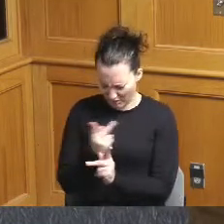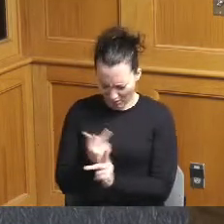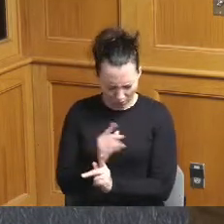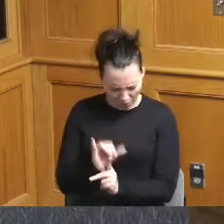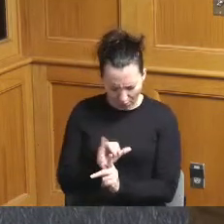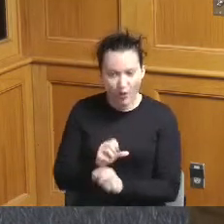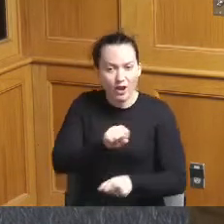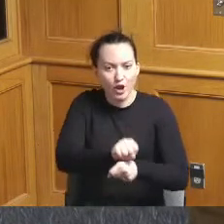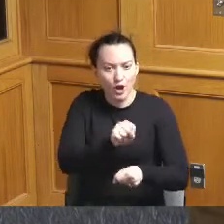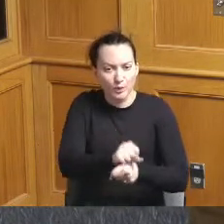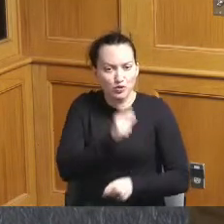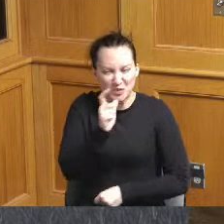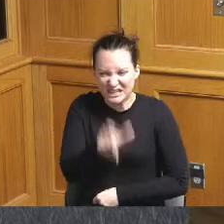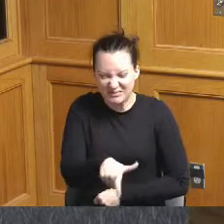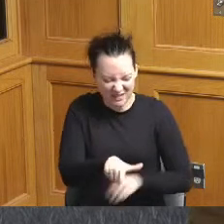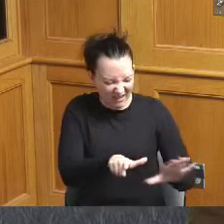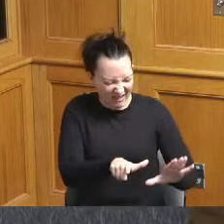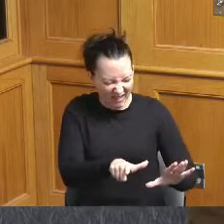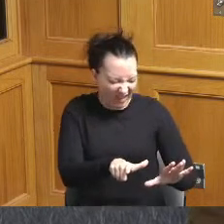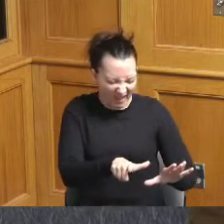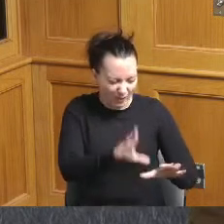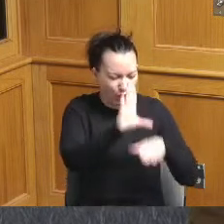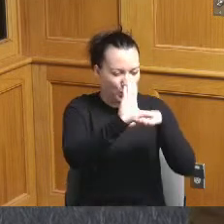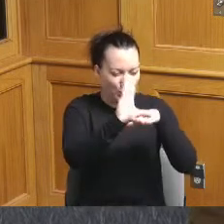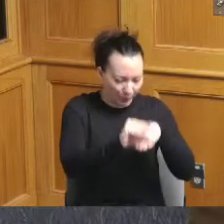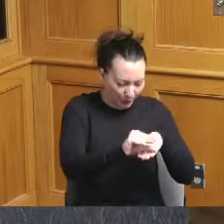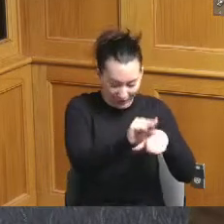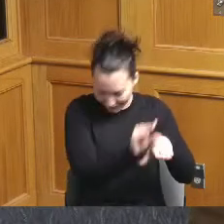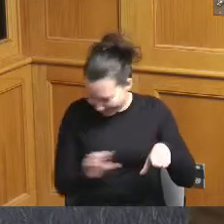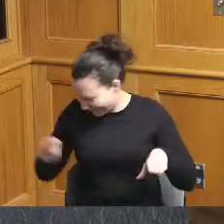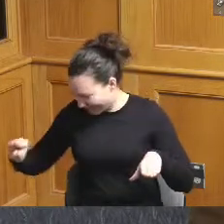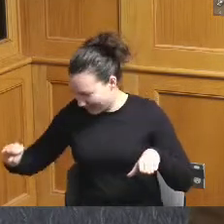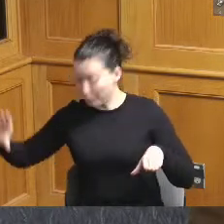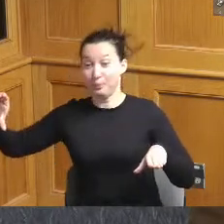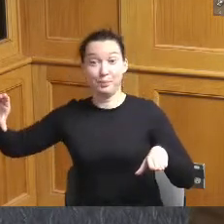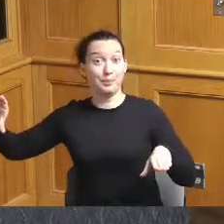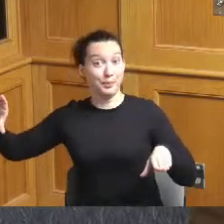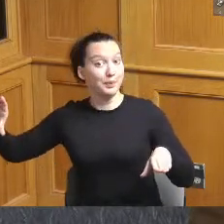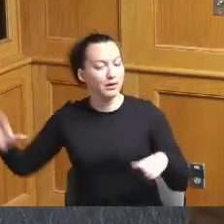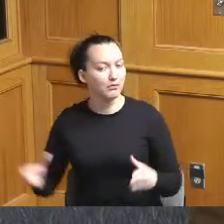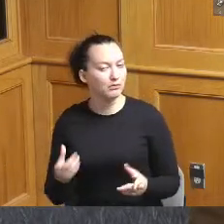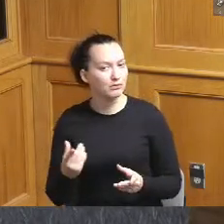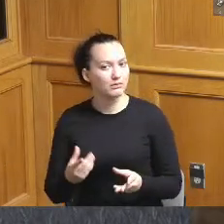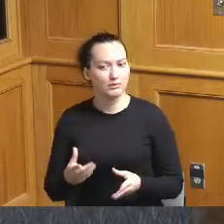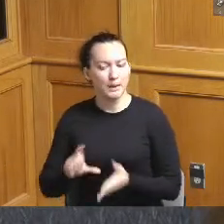when you don't need so much here you put it here so it's really impressive the efficiency that you